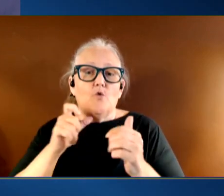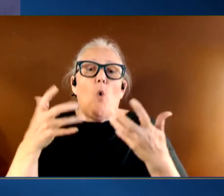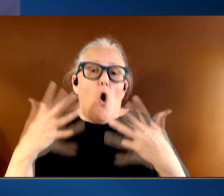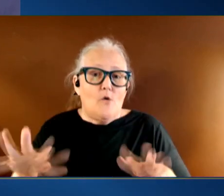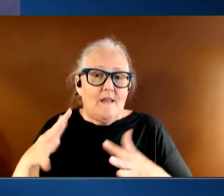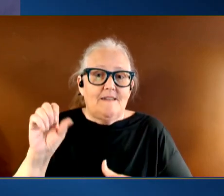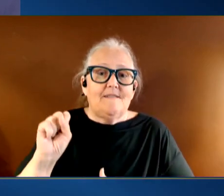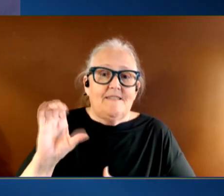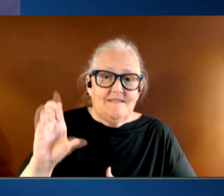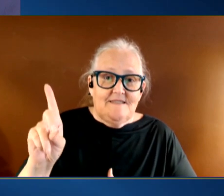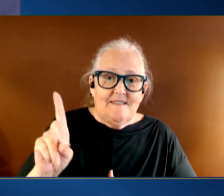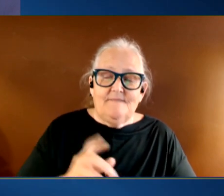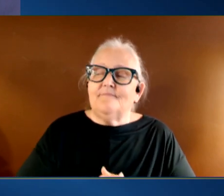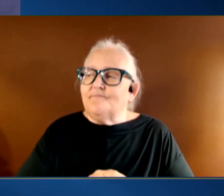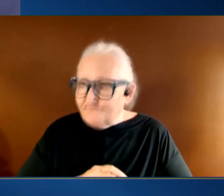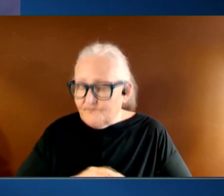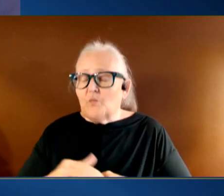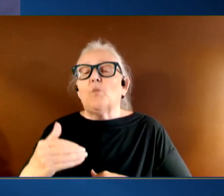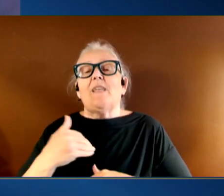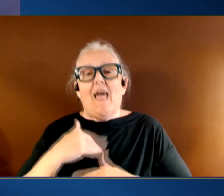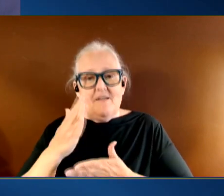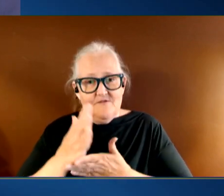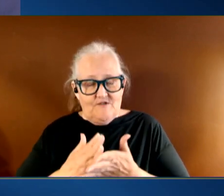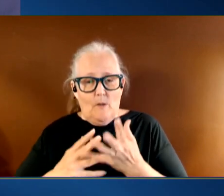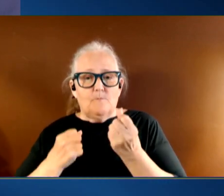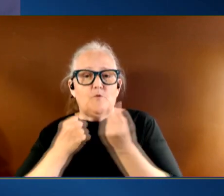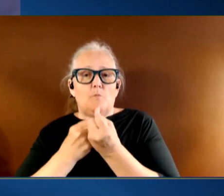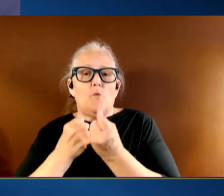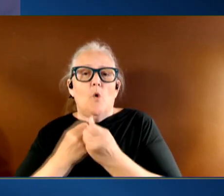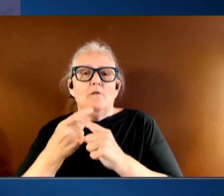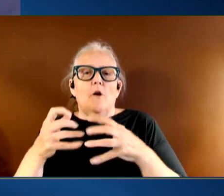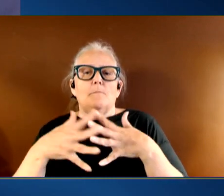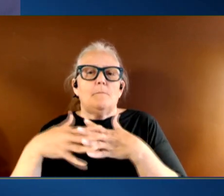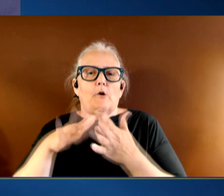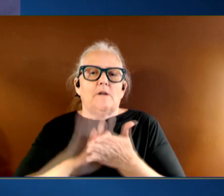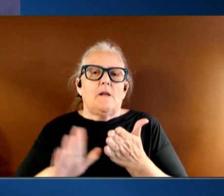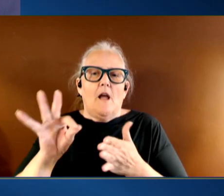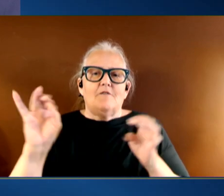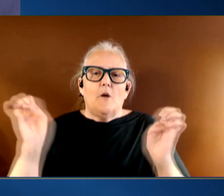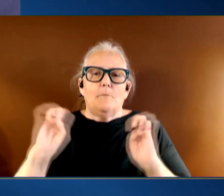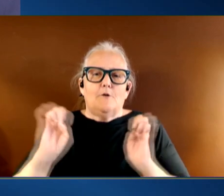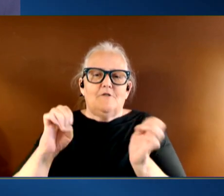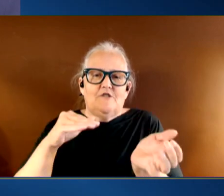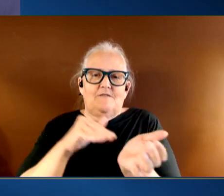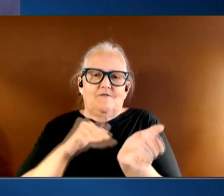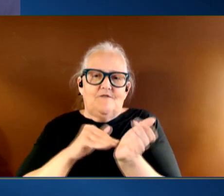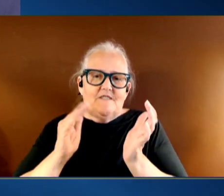administrative support by the American College of Emergency Physicians, and we've had it since